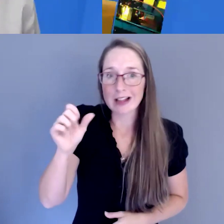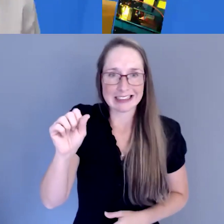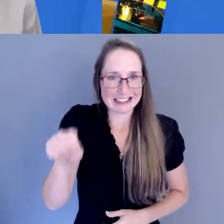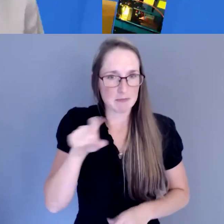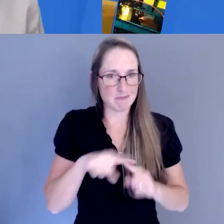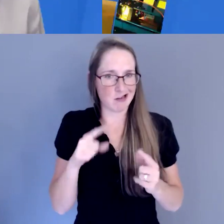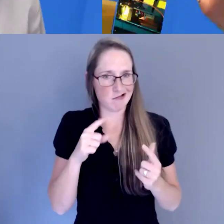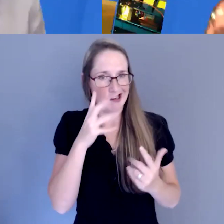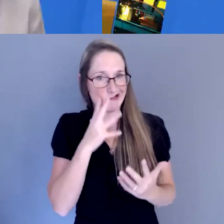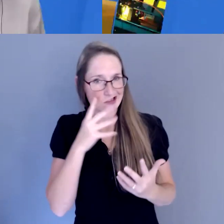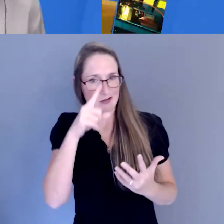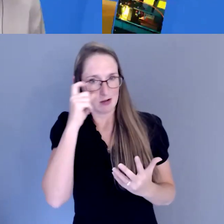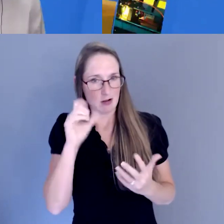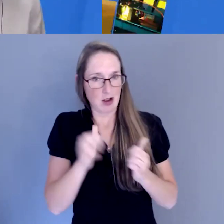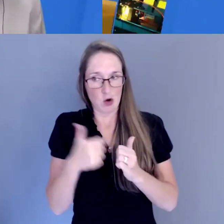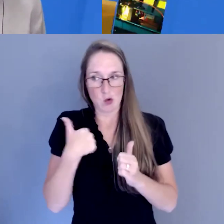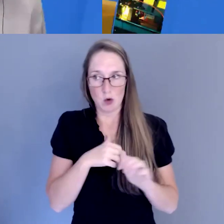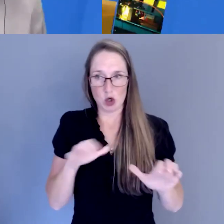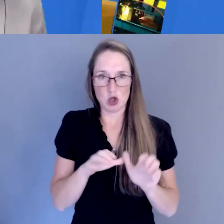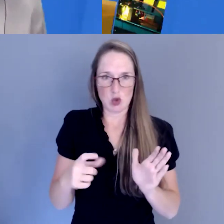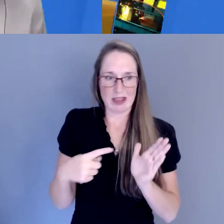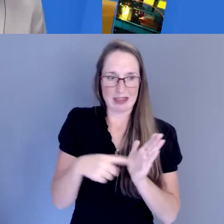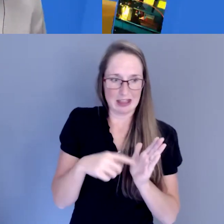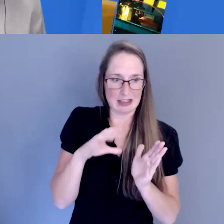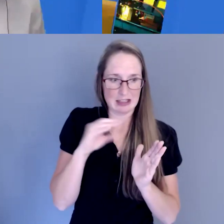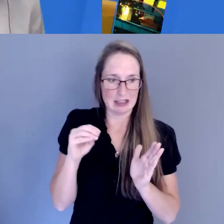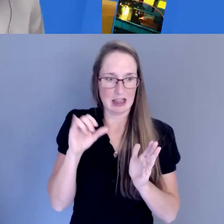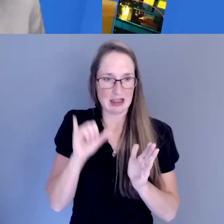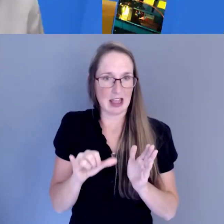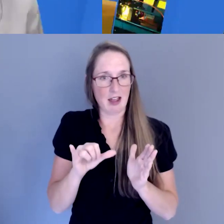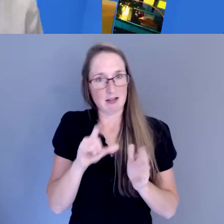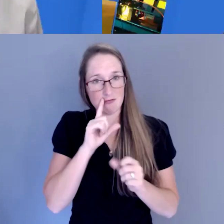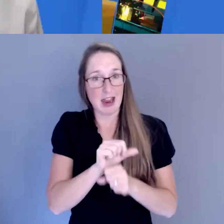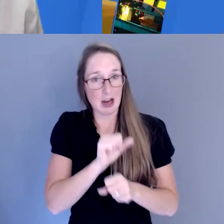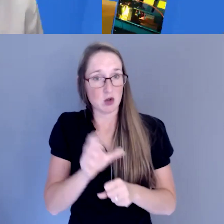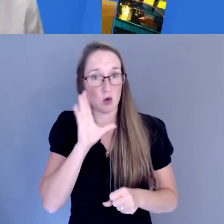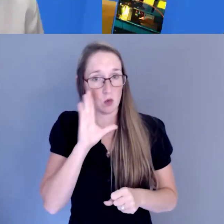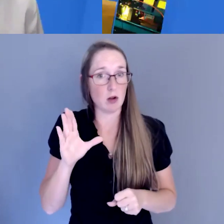because of how we do this, and that would actually be a PAPP guide change